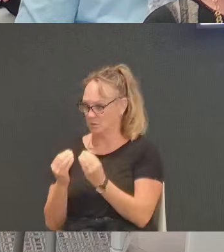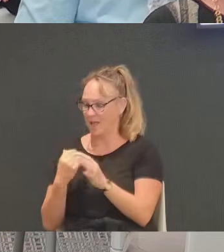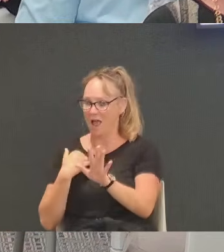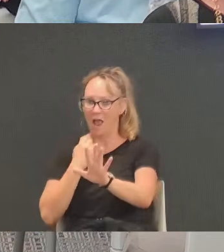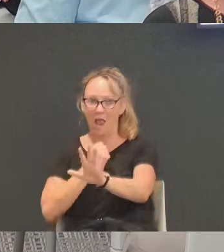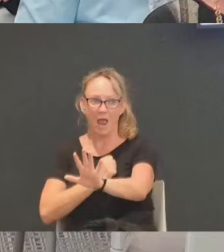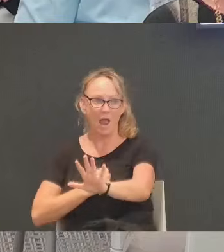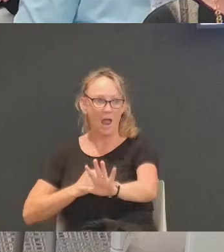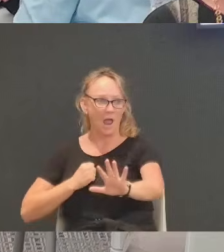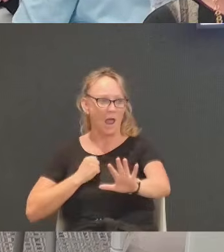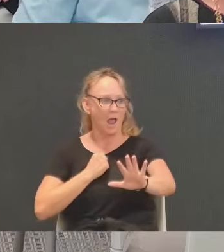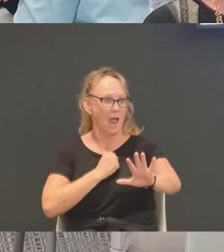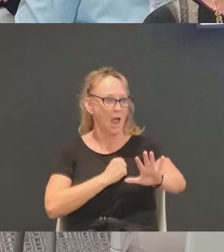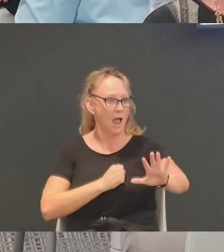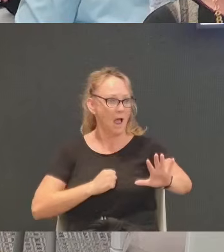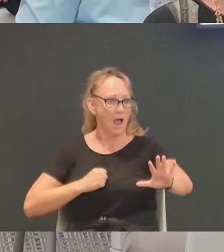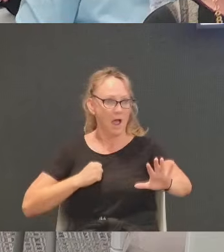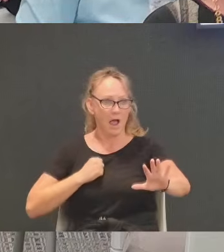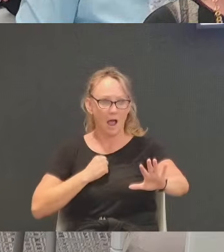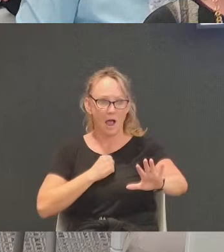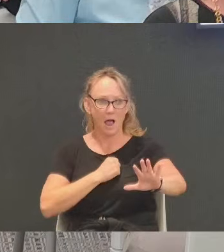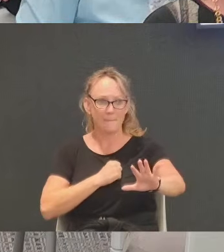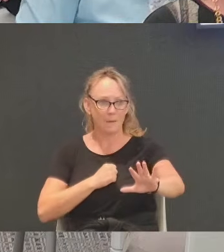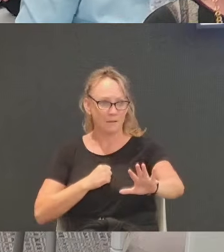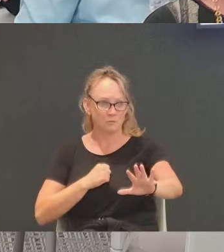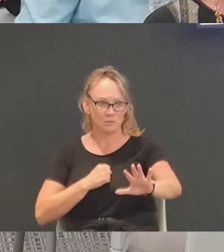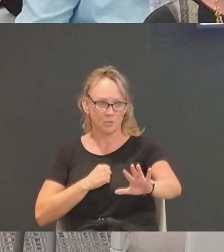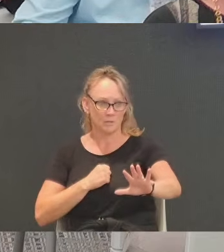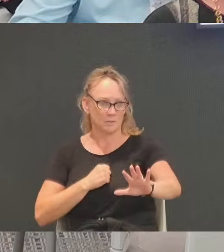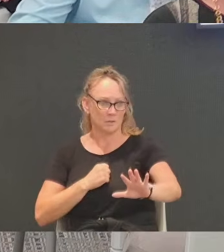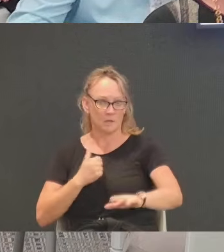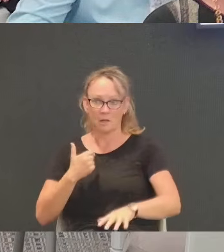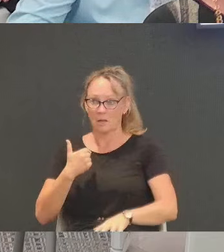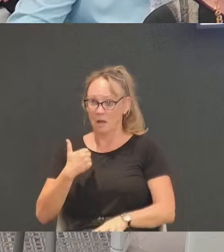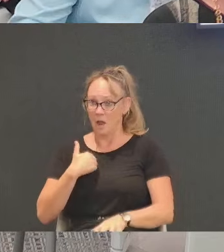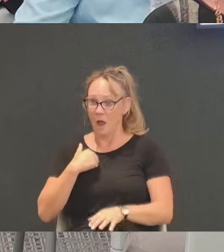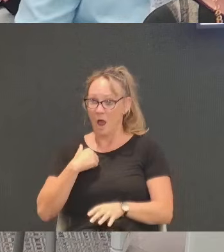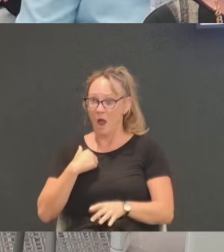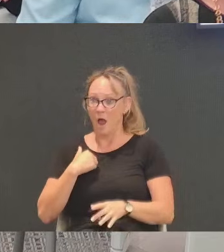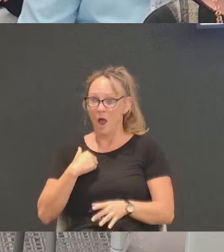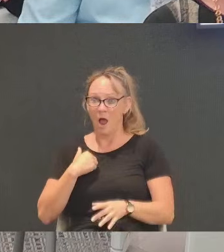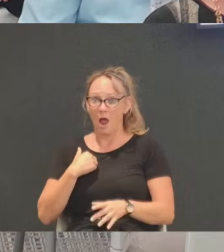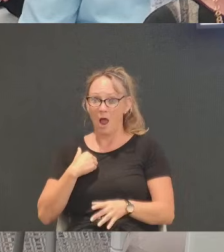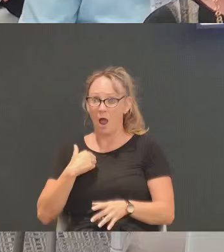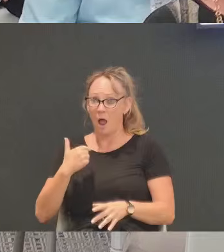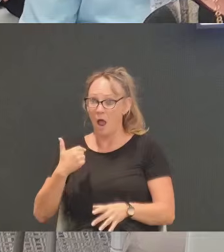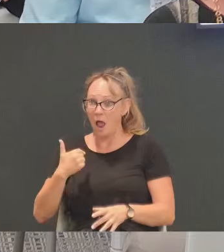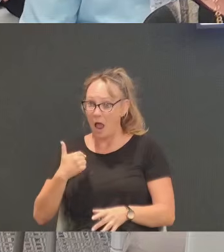things are going. I'm a product of the foster care system and group home. I was emancipated at 18,